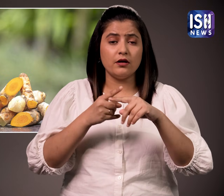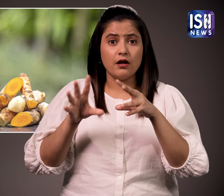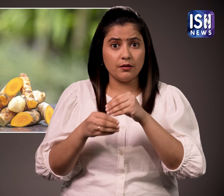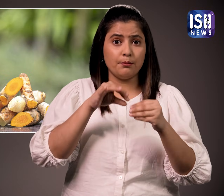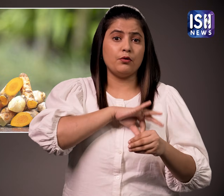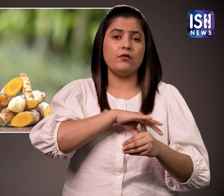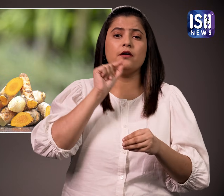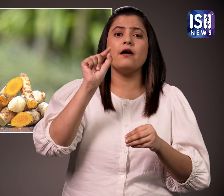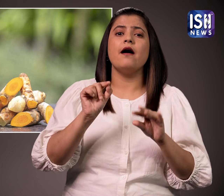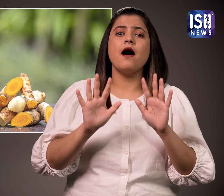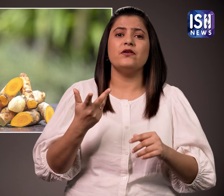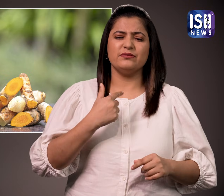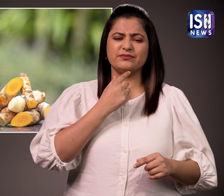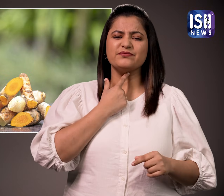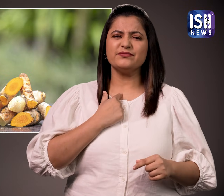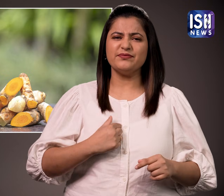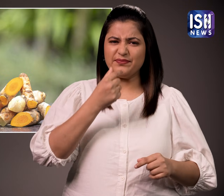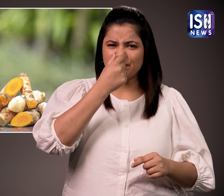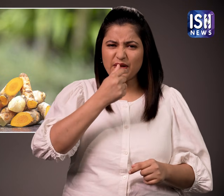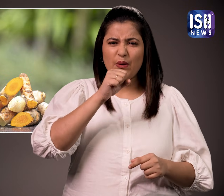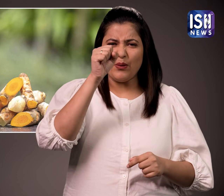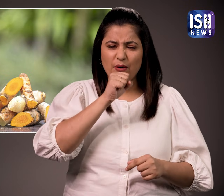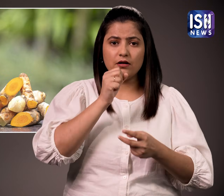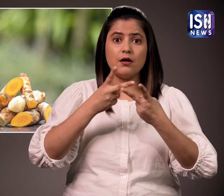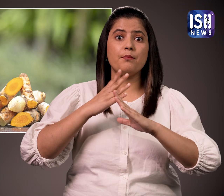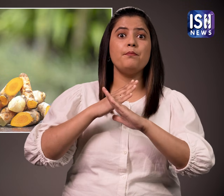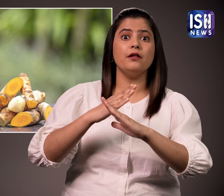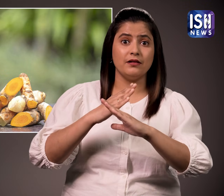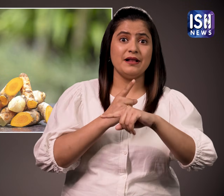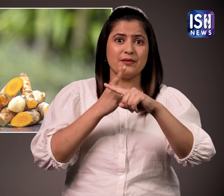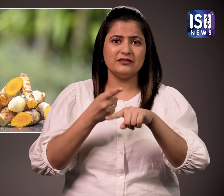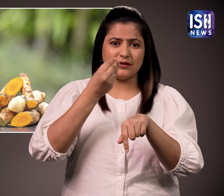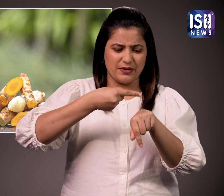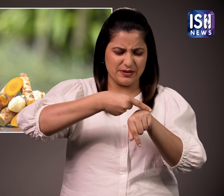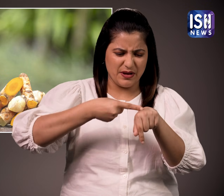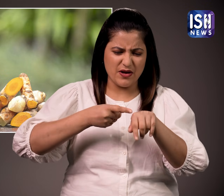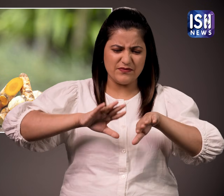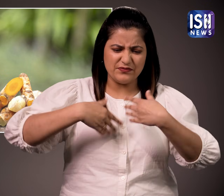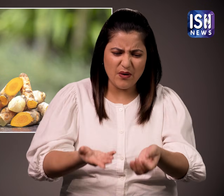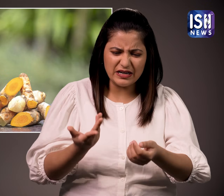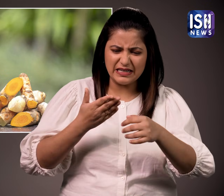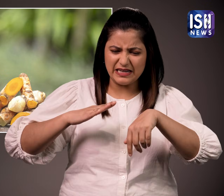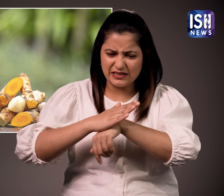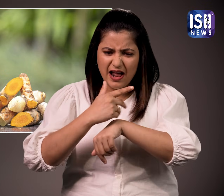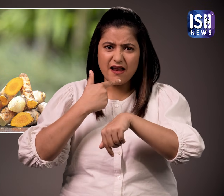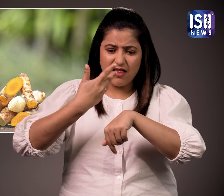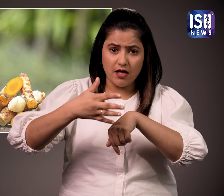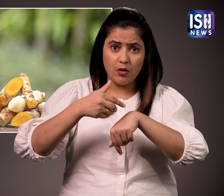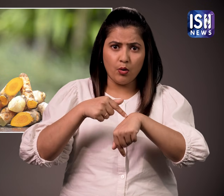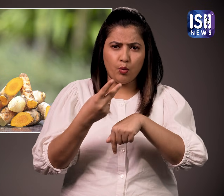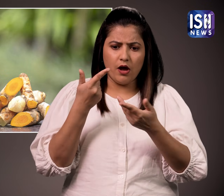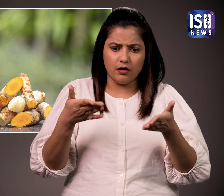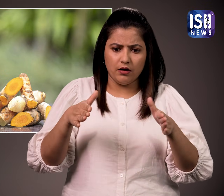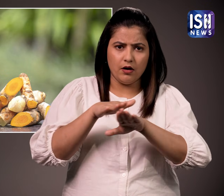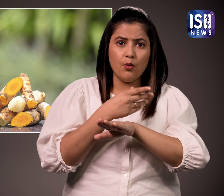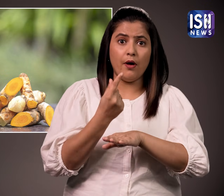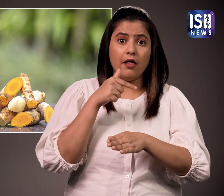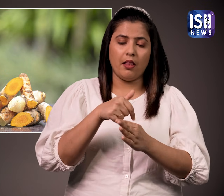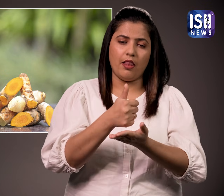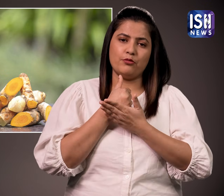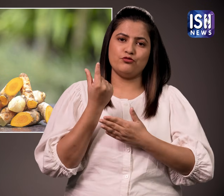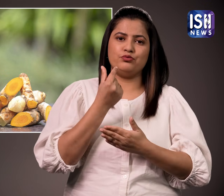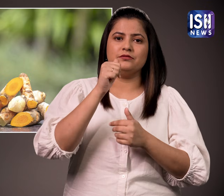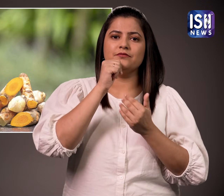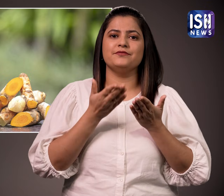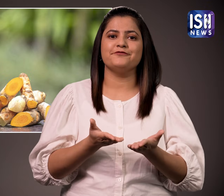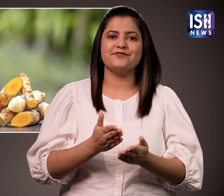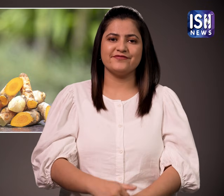and has various other benefits like protecting from cold and healing bruises and cuts.